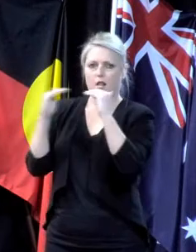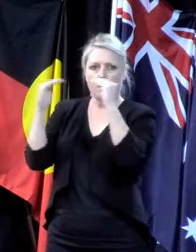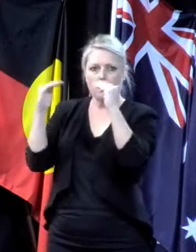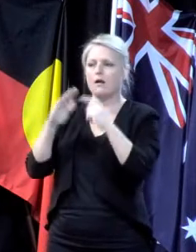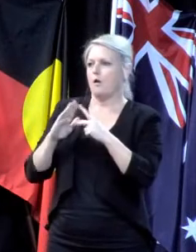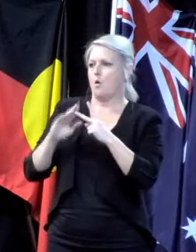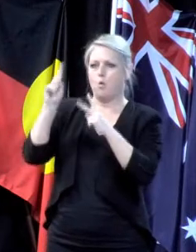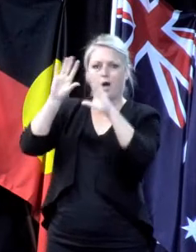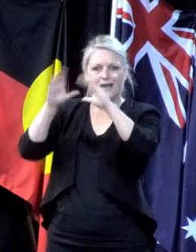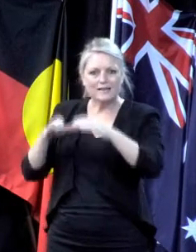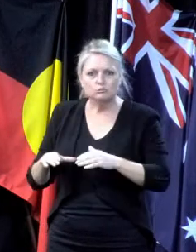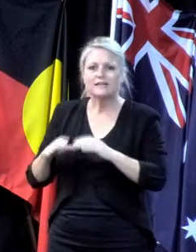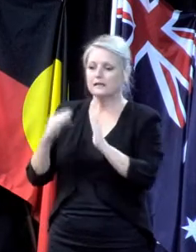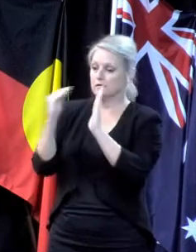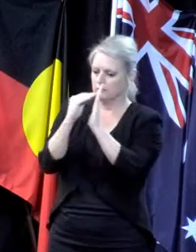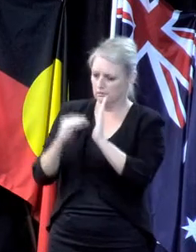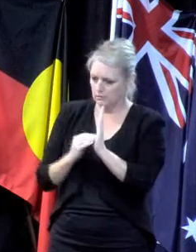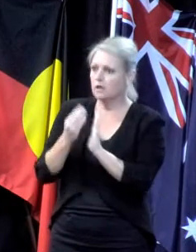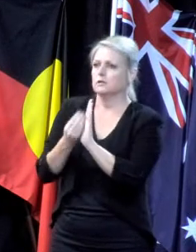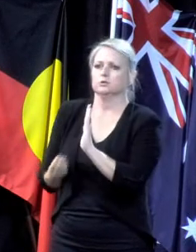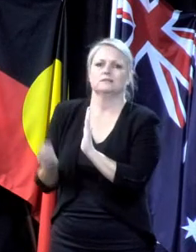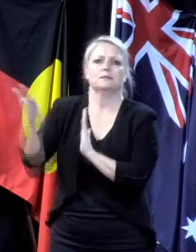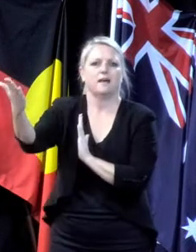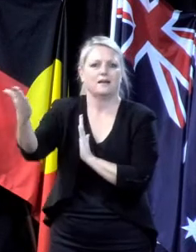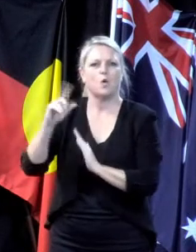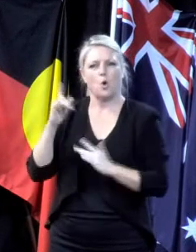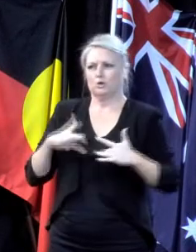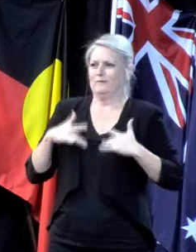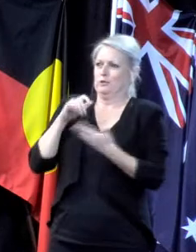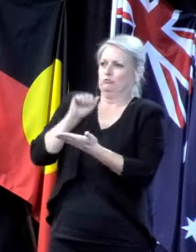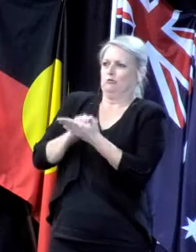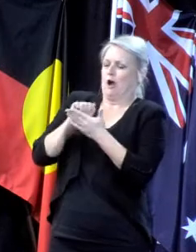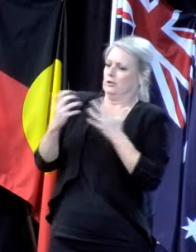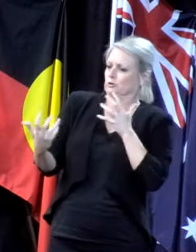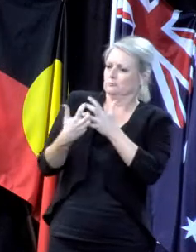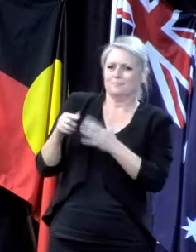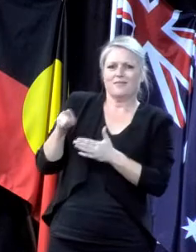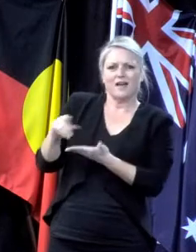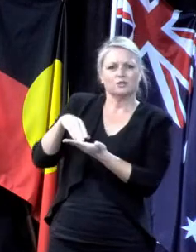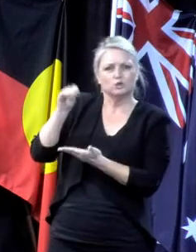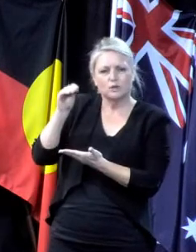to capture the best picture of that student as a whole. Okay. Ms Morris or Ms Kauppila,